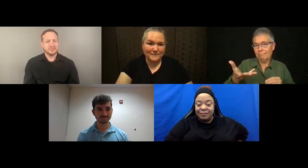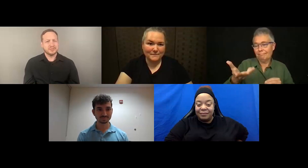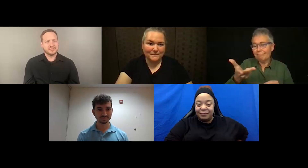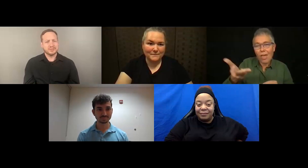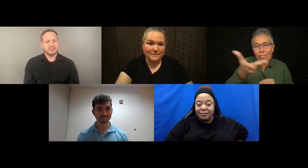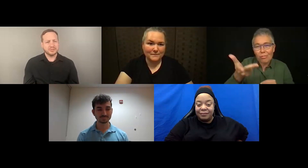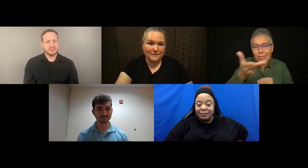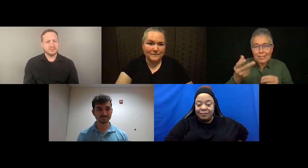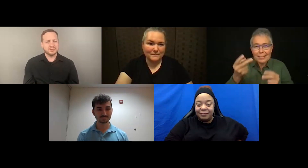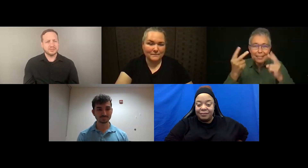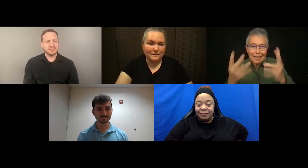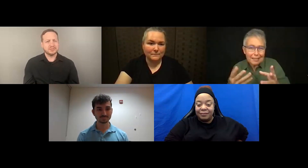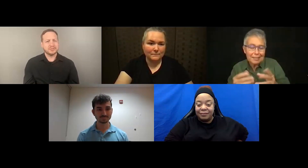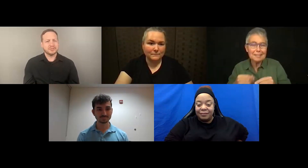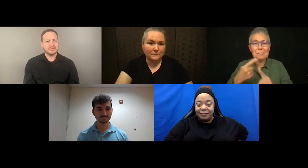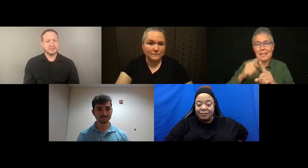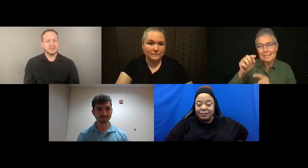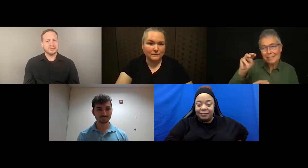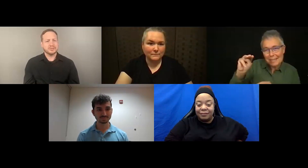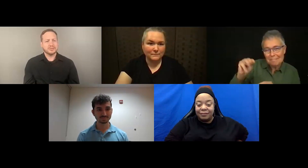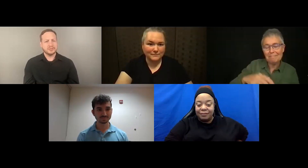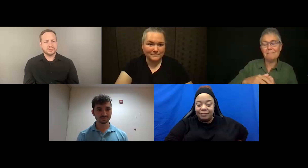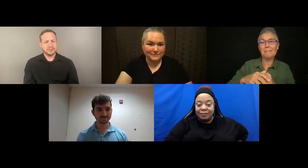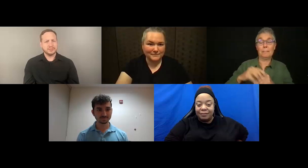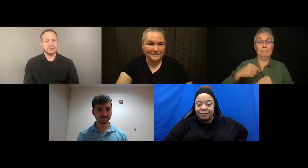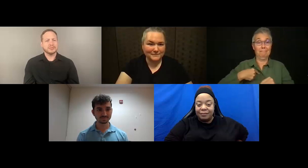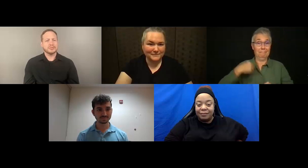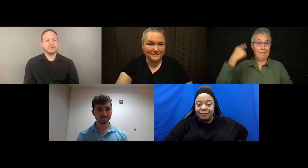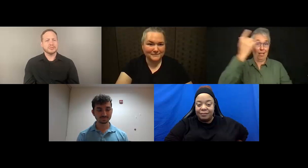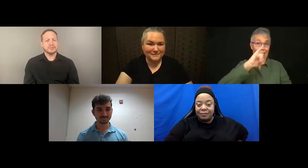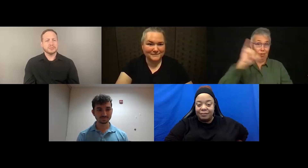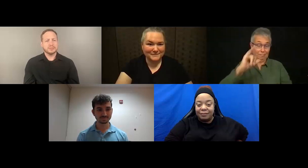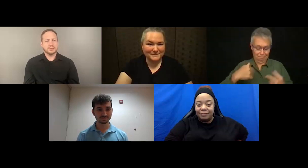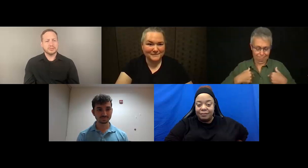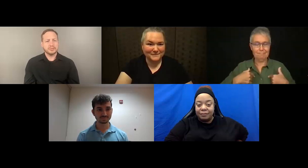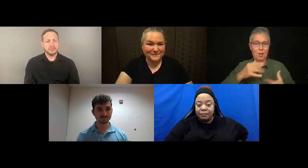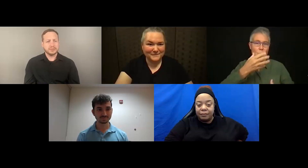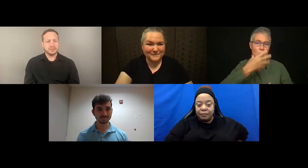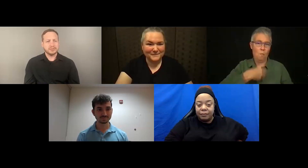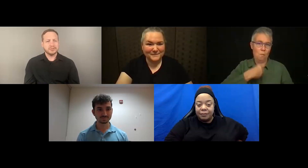excited to have these panelists, these guests with us, and Tim moderating.